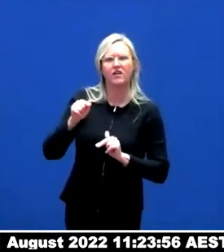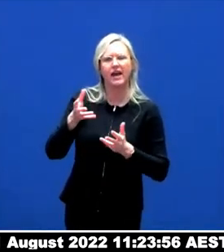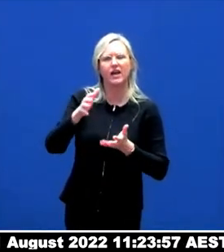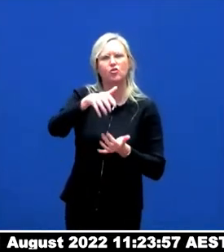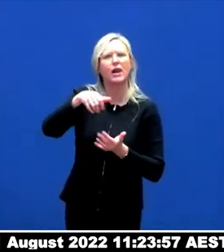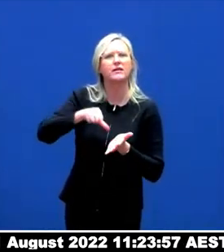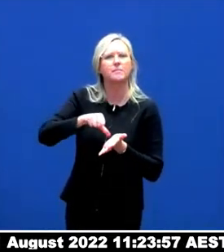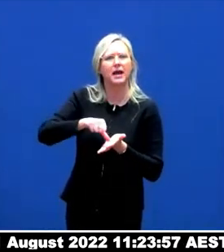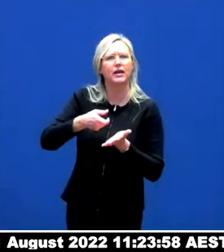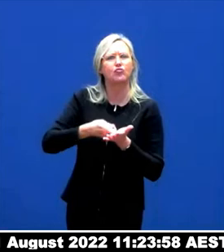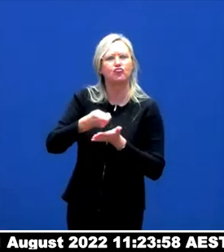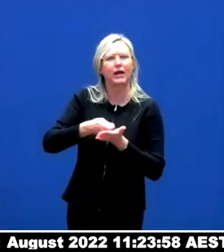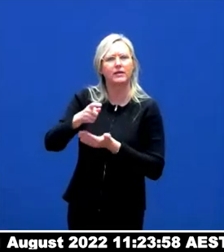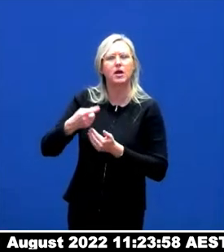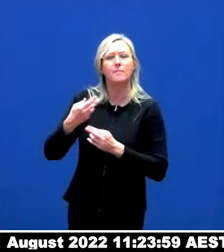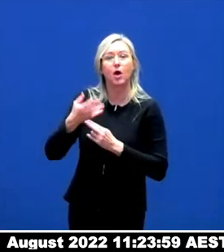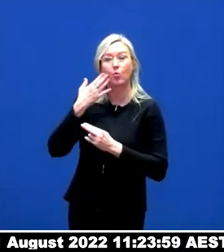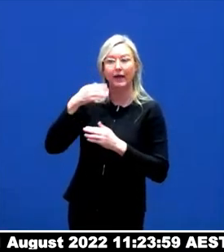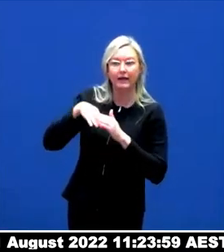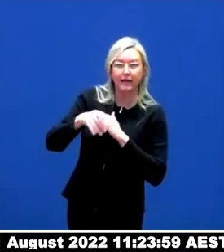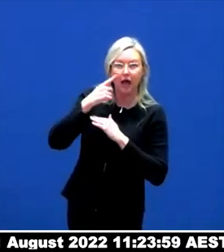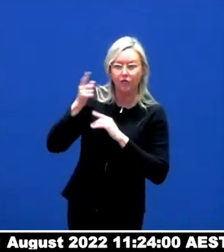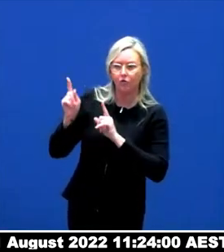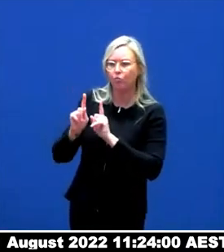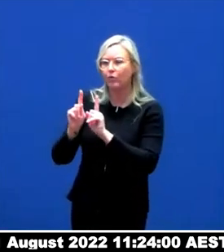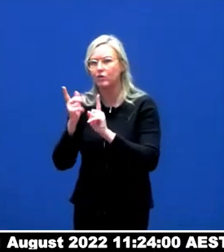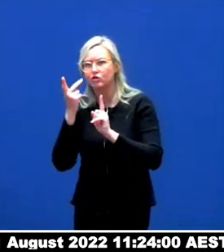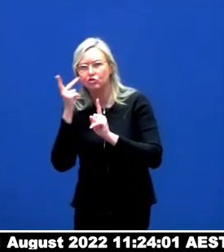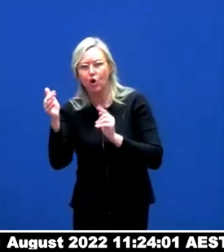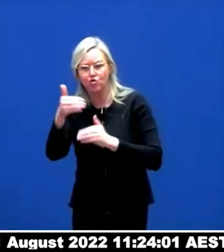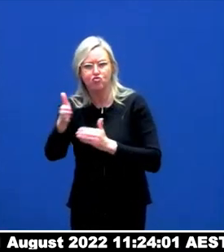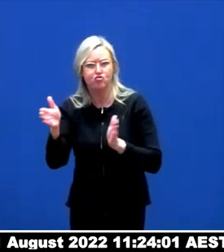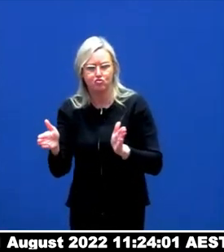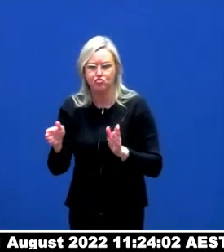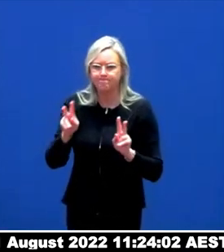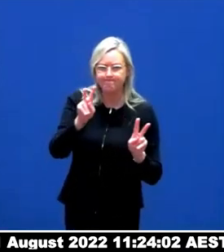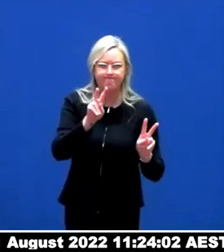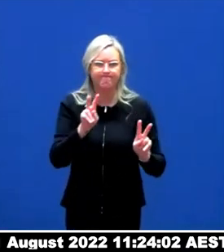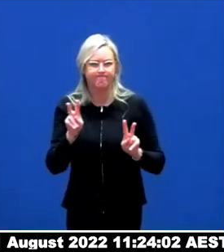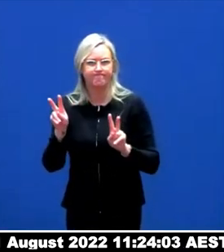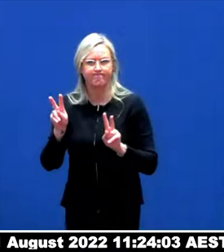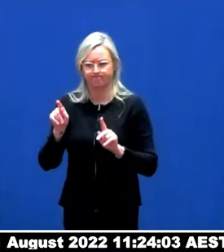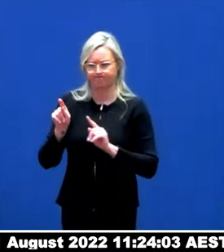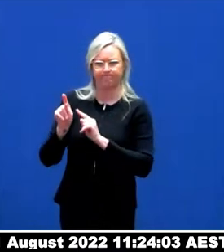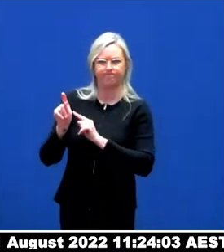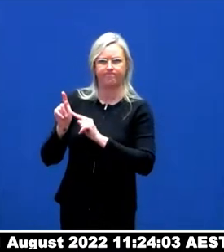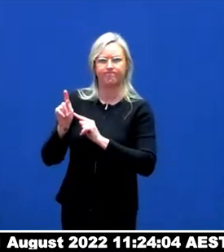go inside the property with you to introduce the room, to - to - as well as to - to look